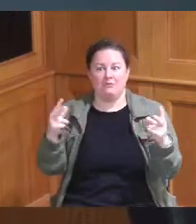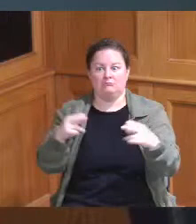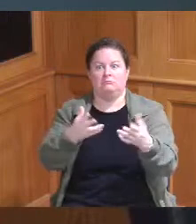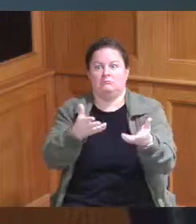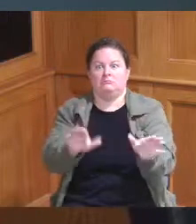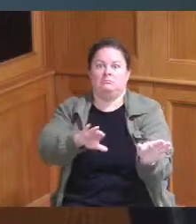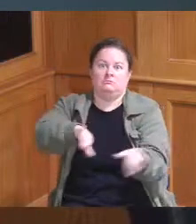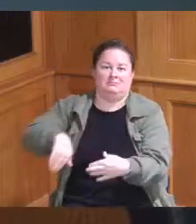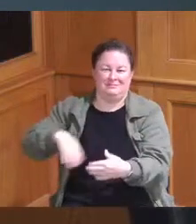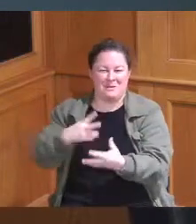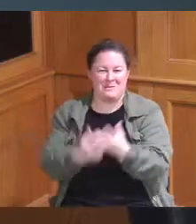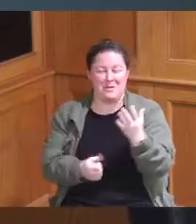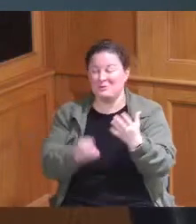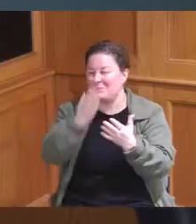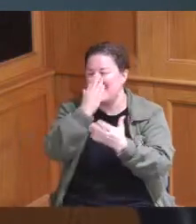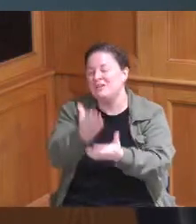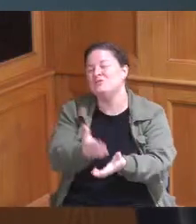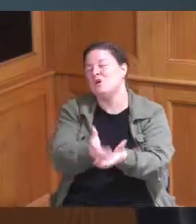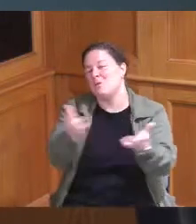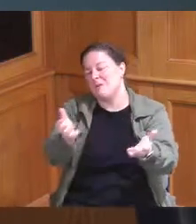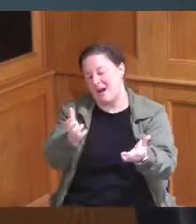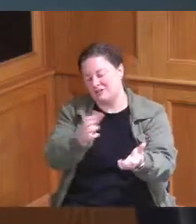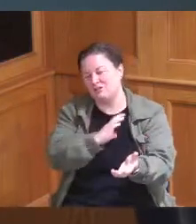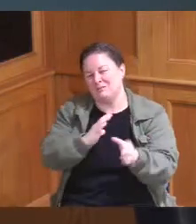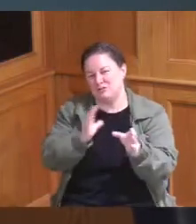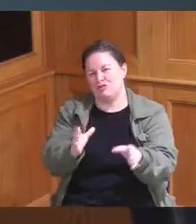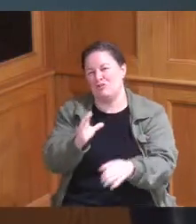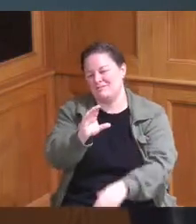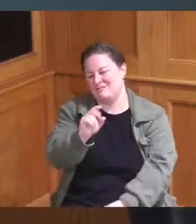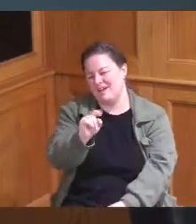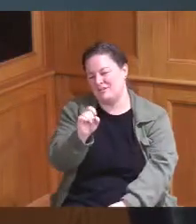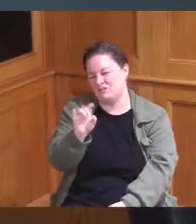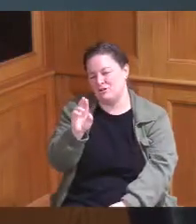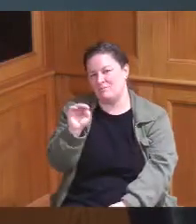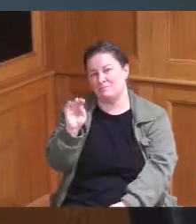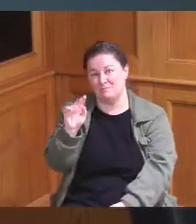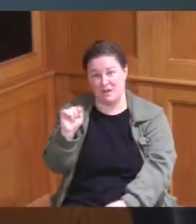Commissioner Kesterman thank you very much and Jeff you'll be able to get us some information